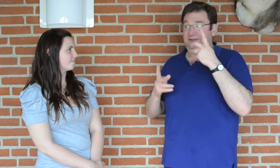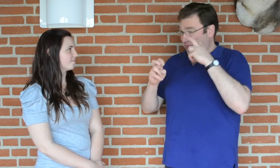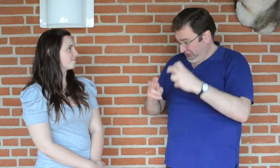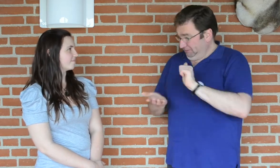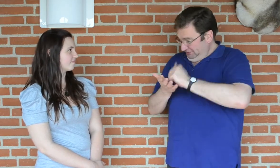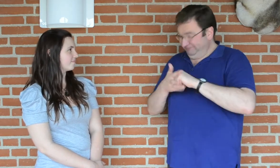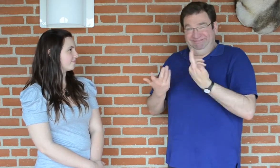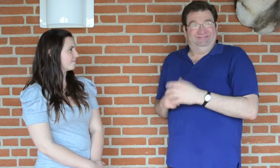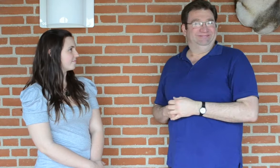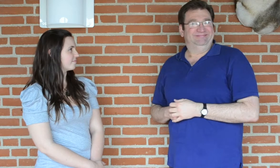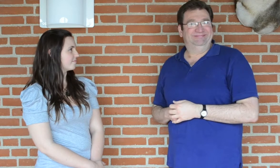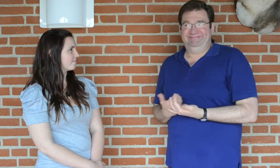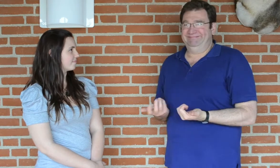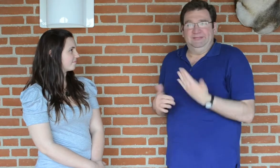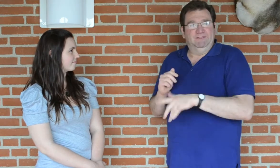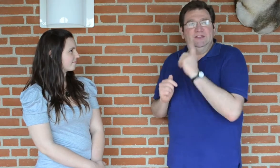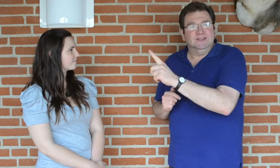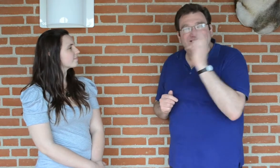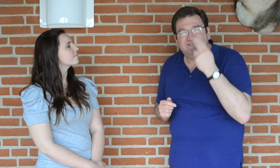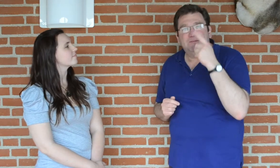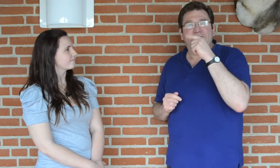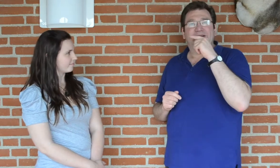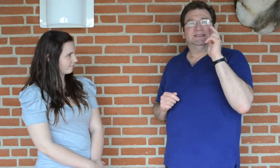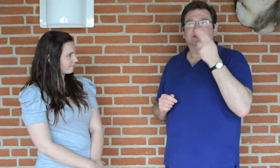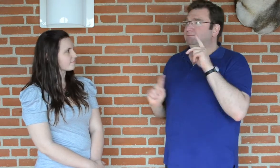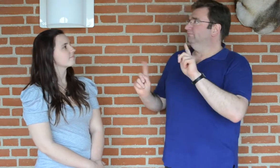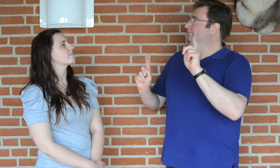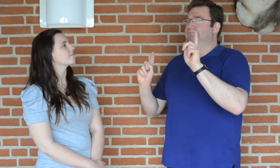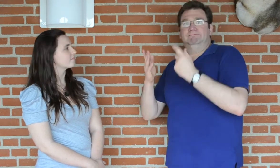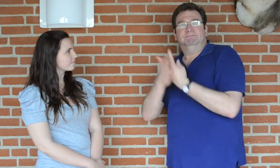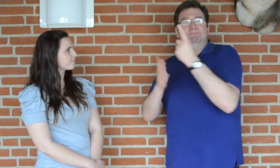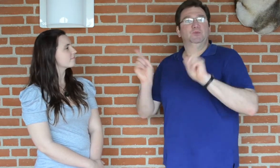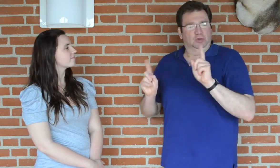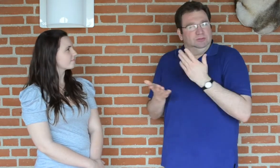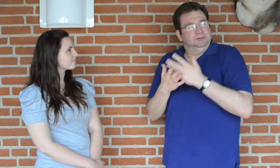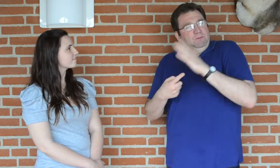publish their findings but do nothing about it afterwards and don't share the results with the Deaf people. This is